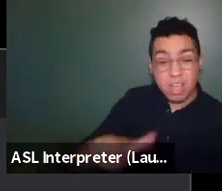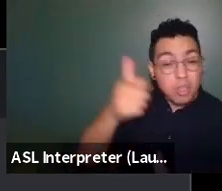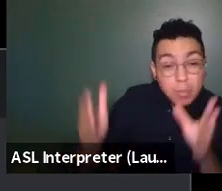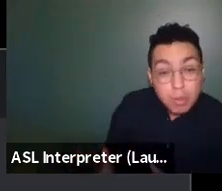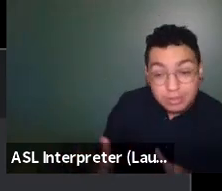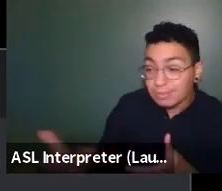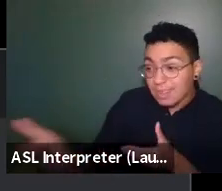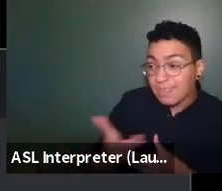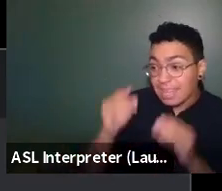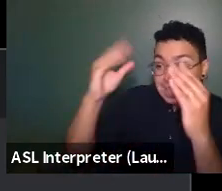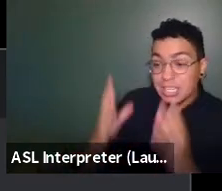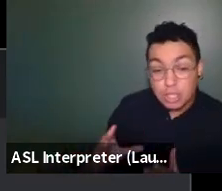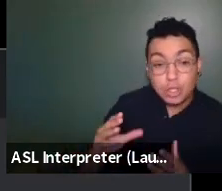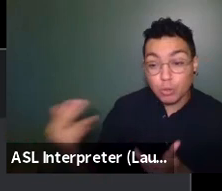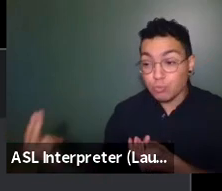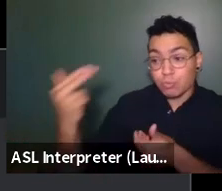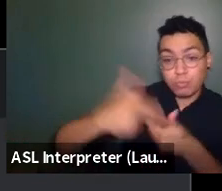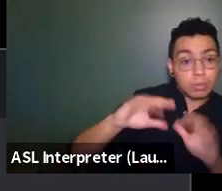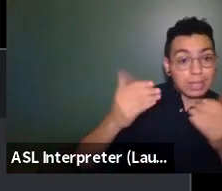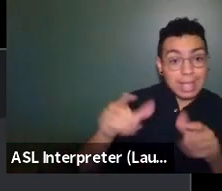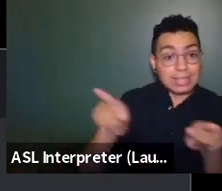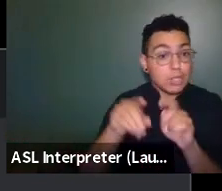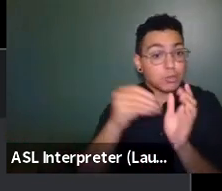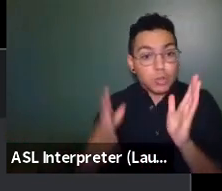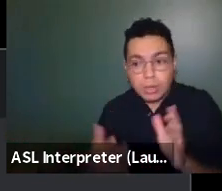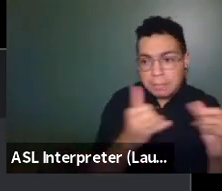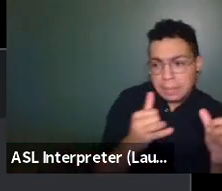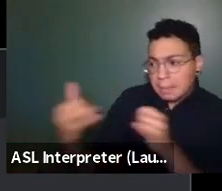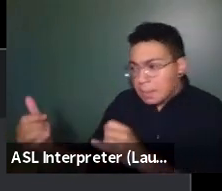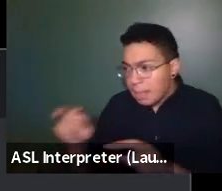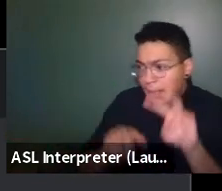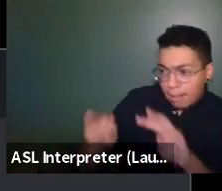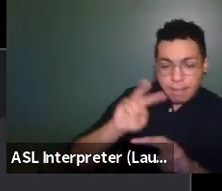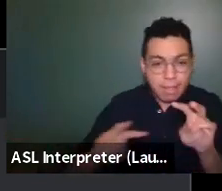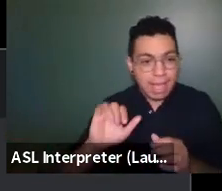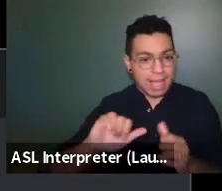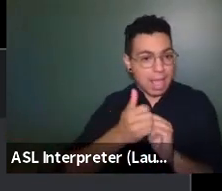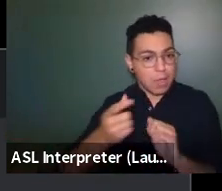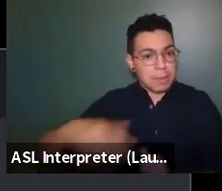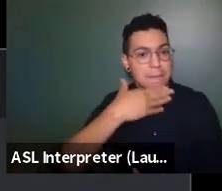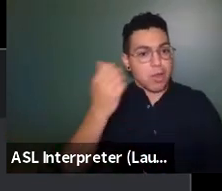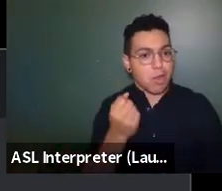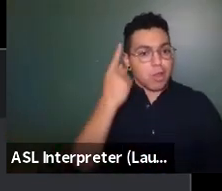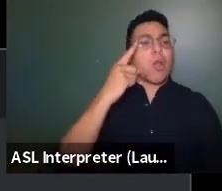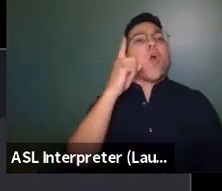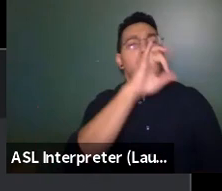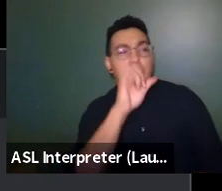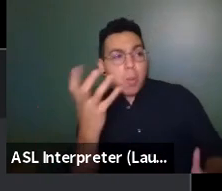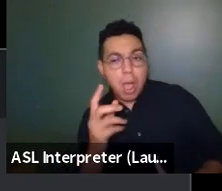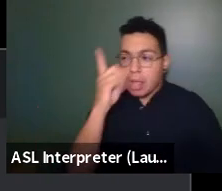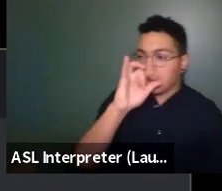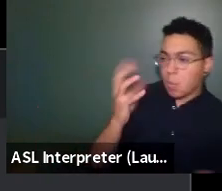ESD 112 - Katherine Livick: Another teacher can join your class as a student, which is one of the ways you can understand how things are looking to students when you post them.